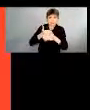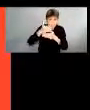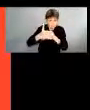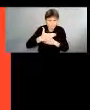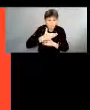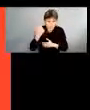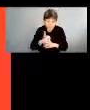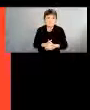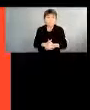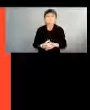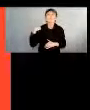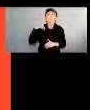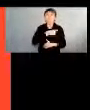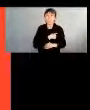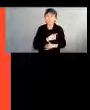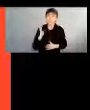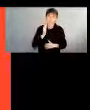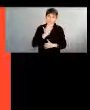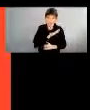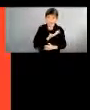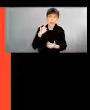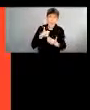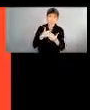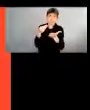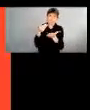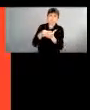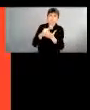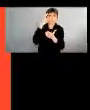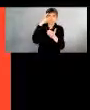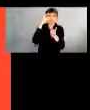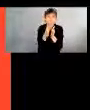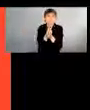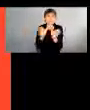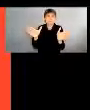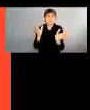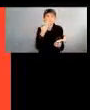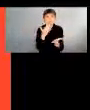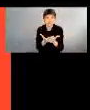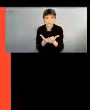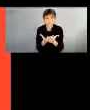and that means for all Calgarians. This means that we have a responsibility to design programs